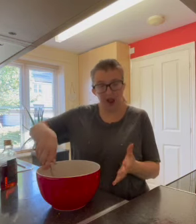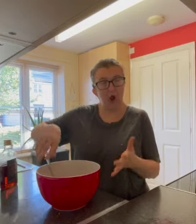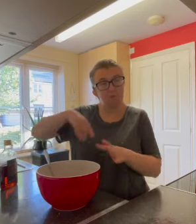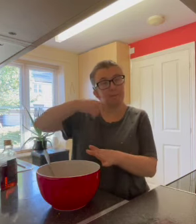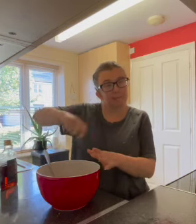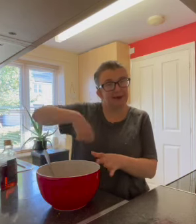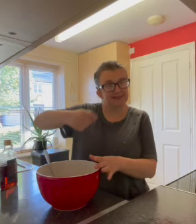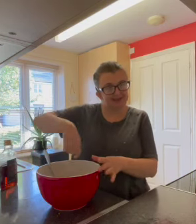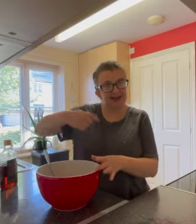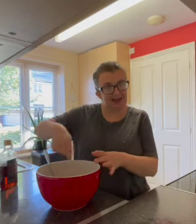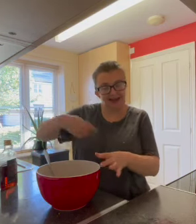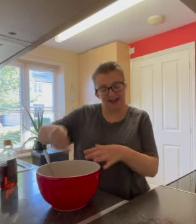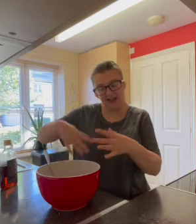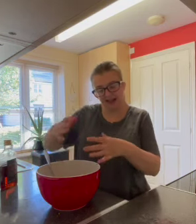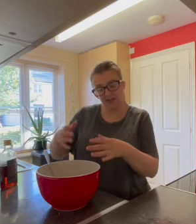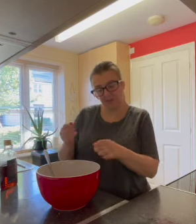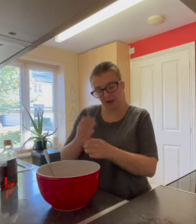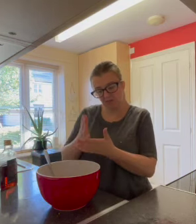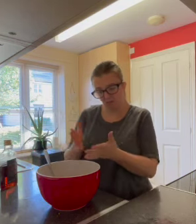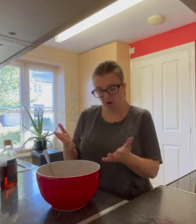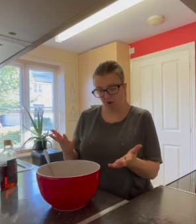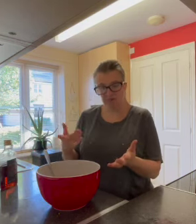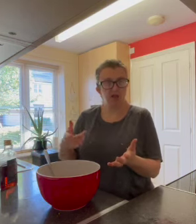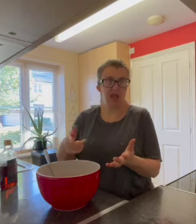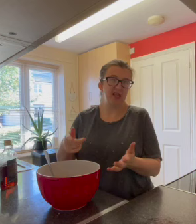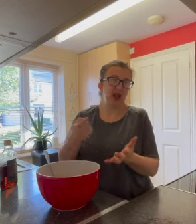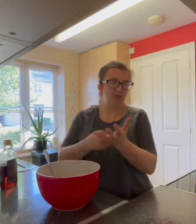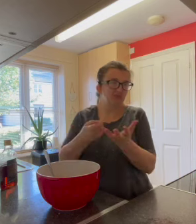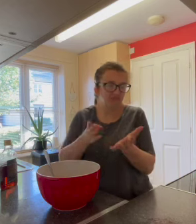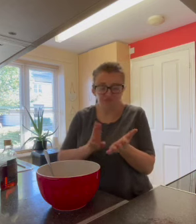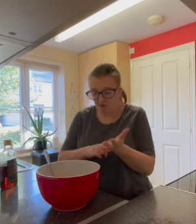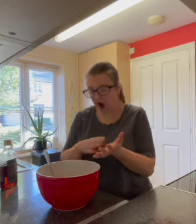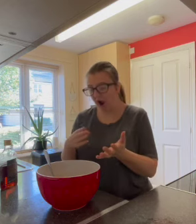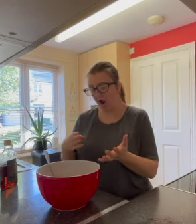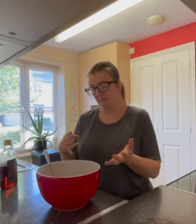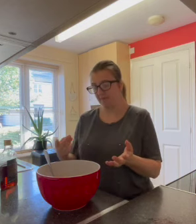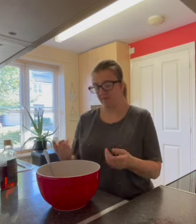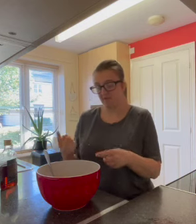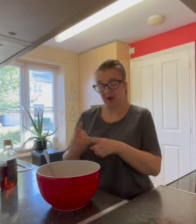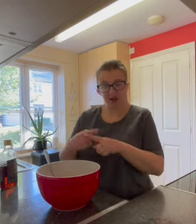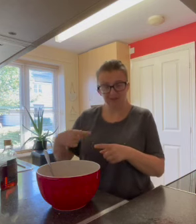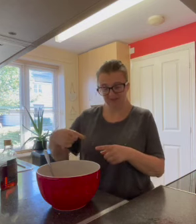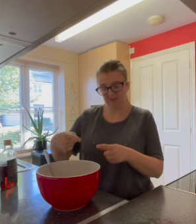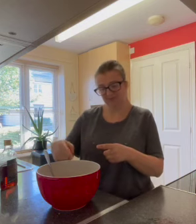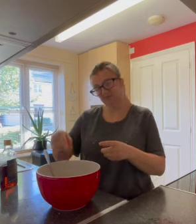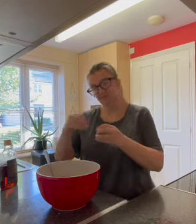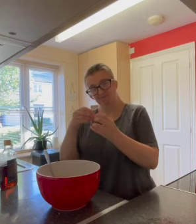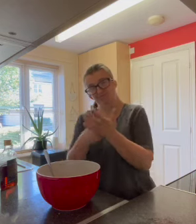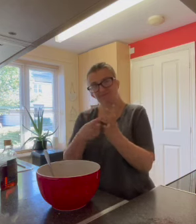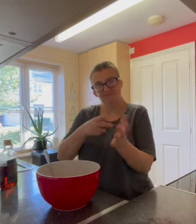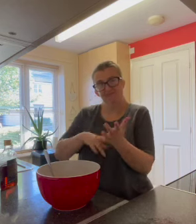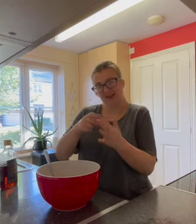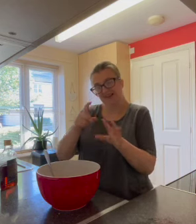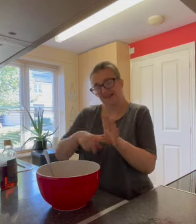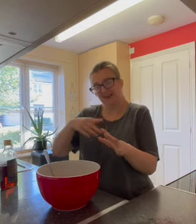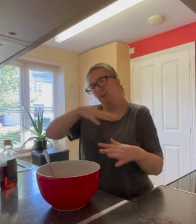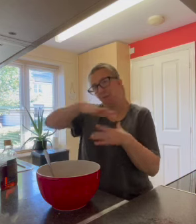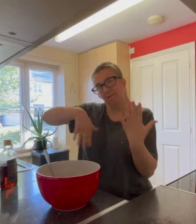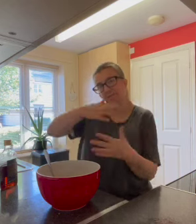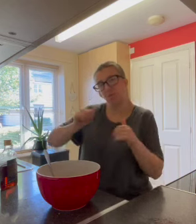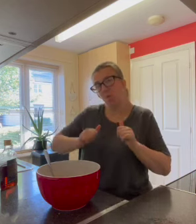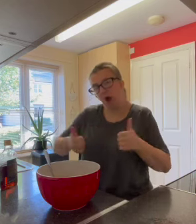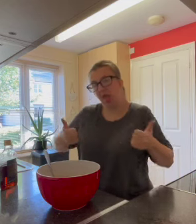Now mixed it well and make sure brandy and rum are mixed well.